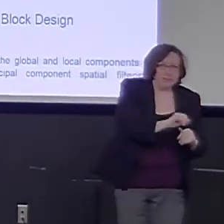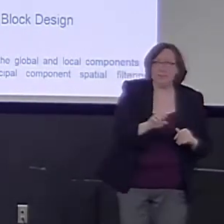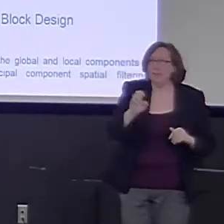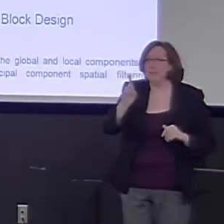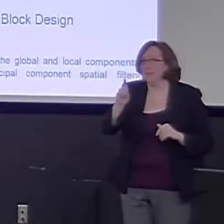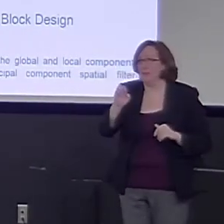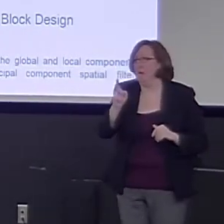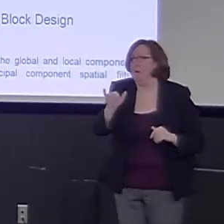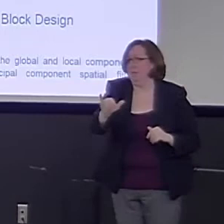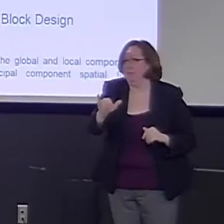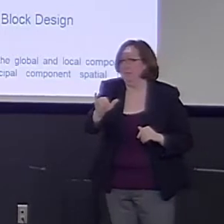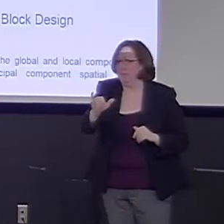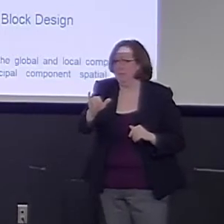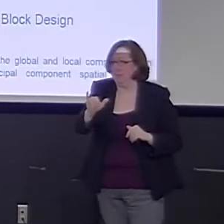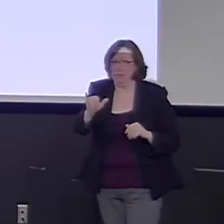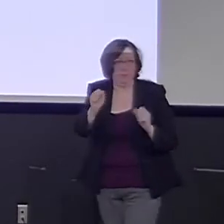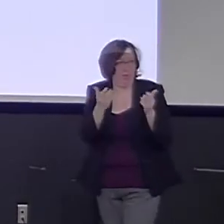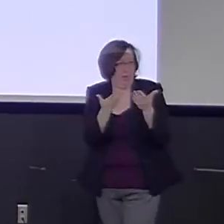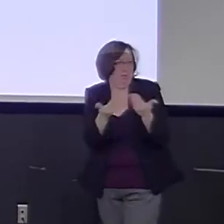as an example with the group.